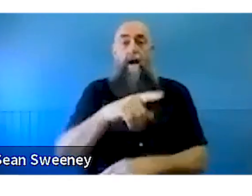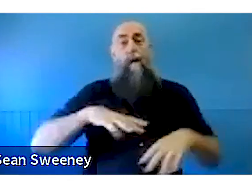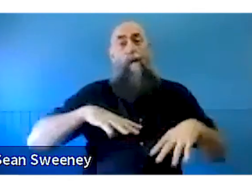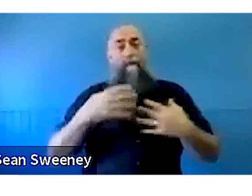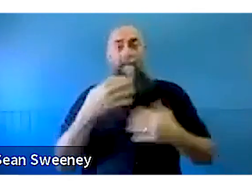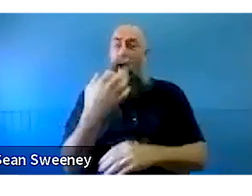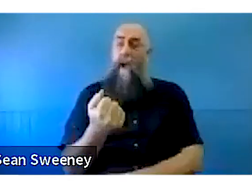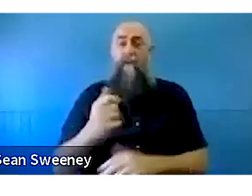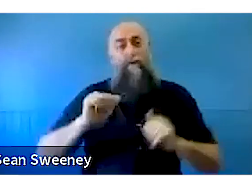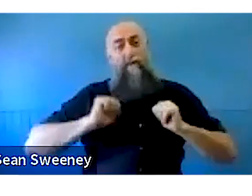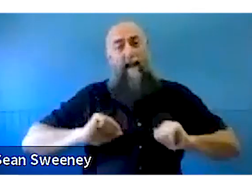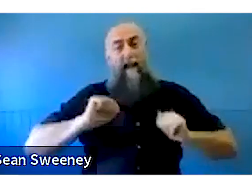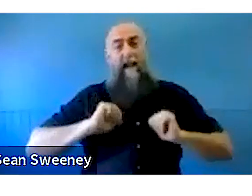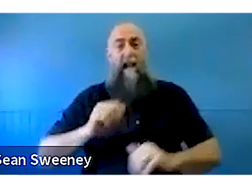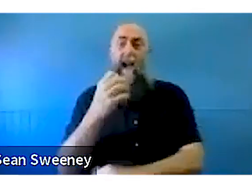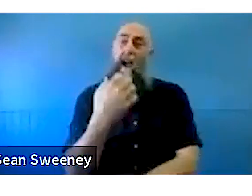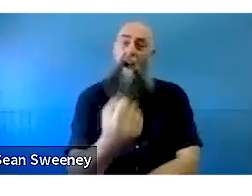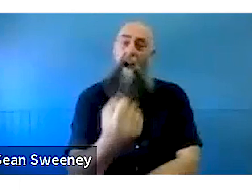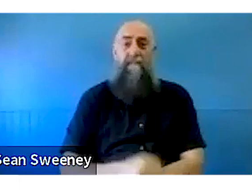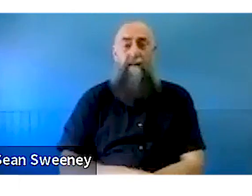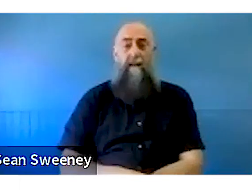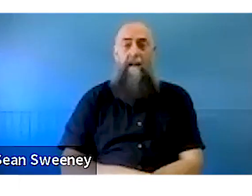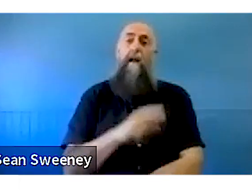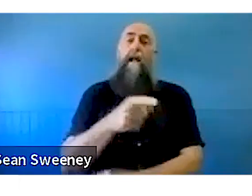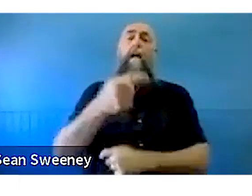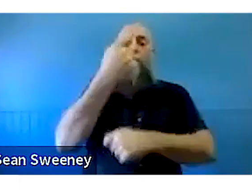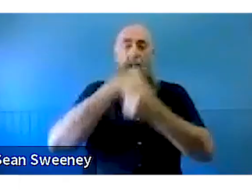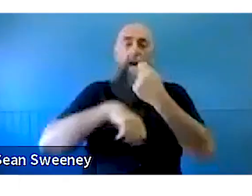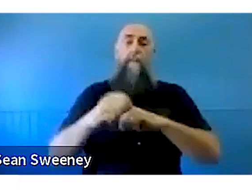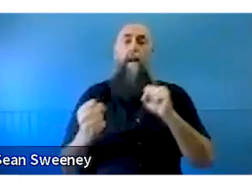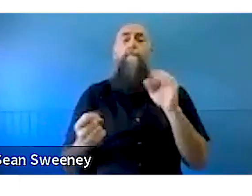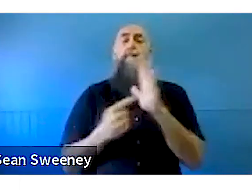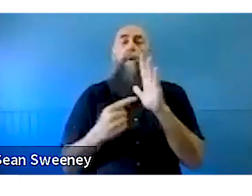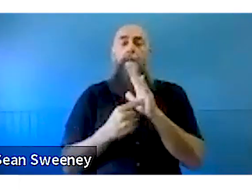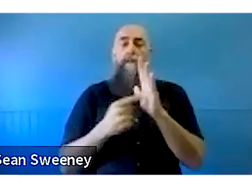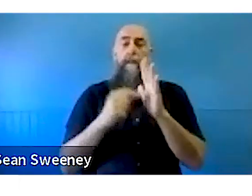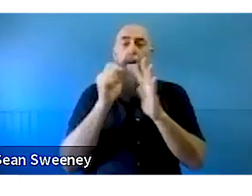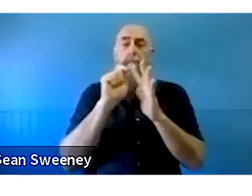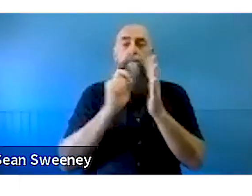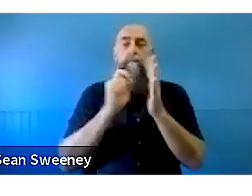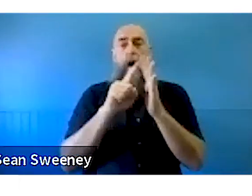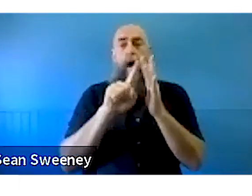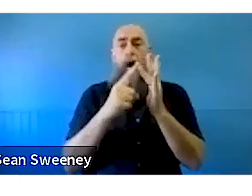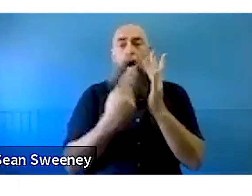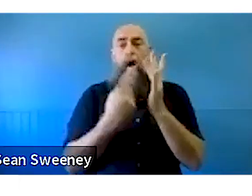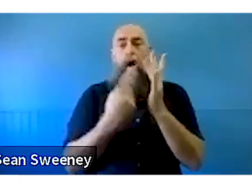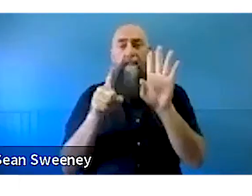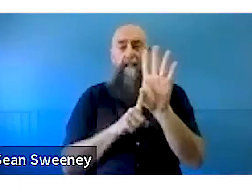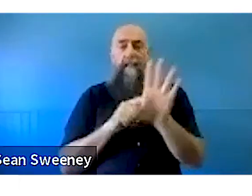Make it a priority. You can get the training from various groups.